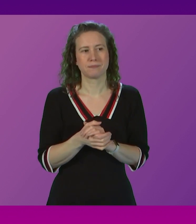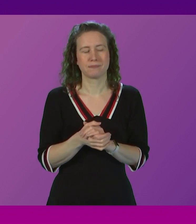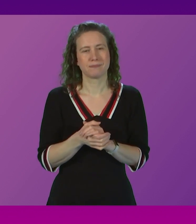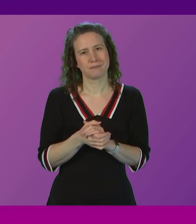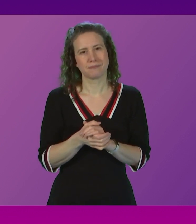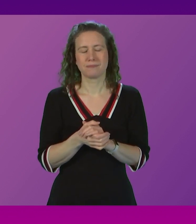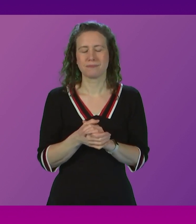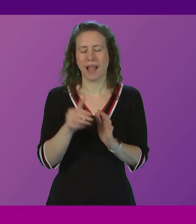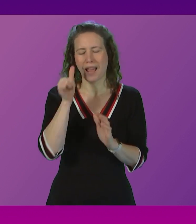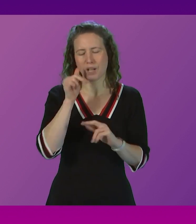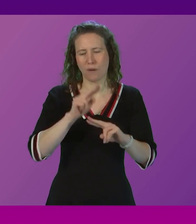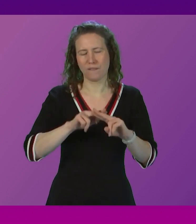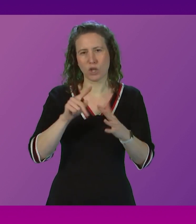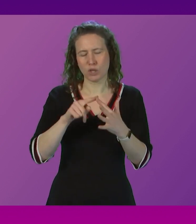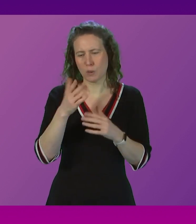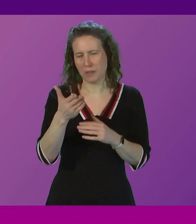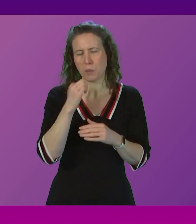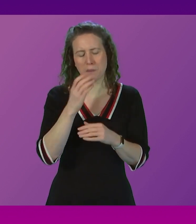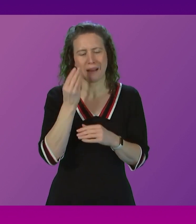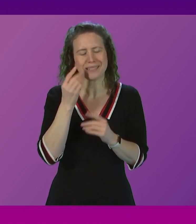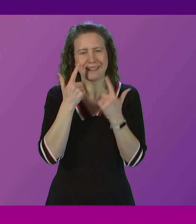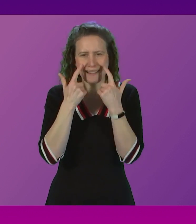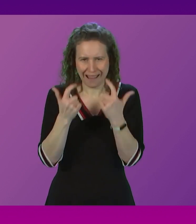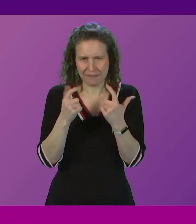I know that Fergus Ewing will have listened very carefully to what I said.